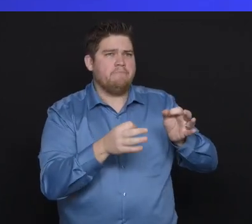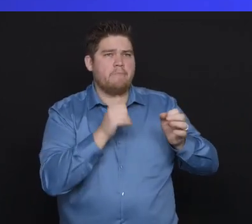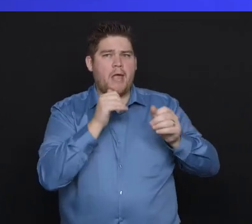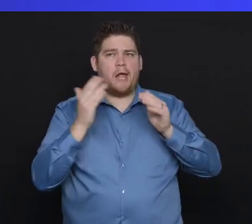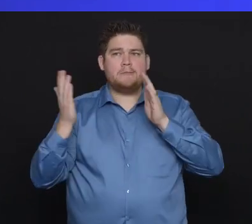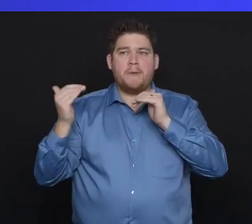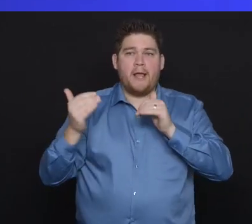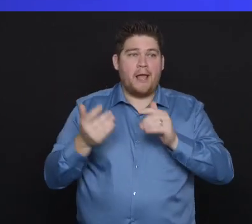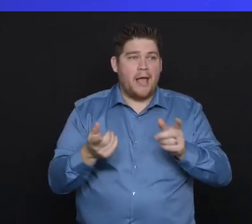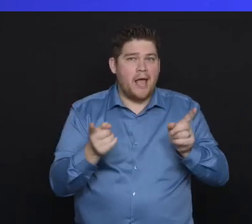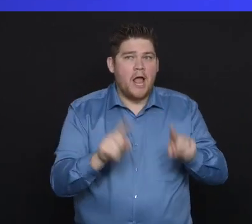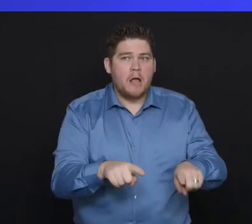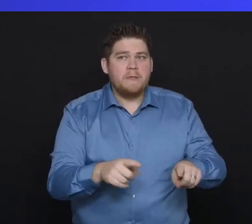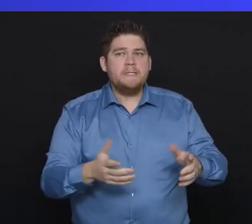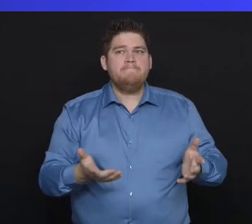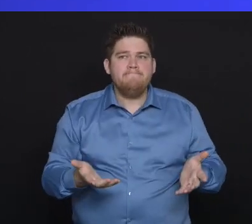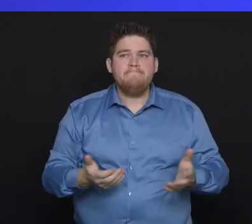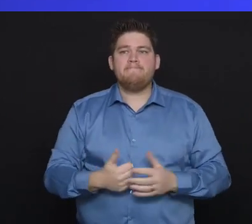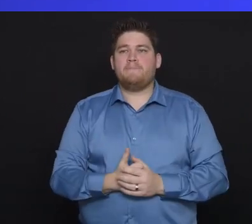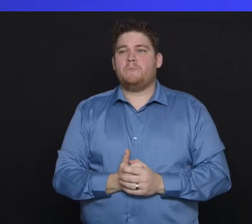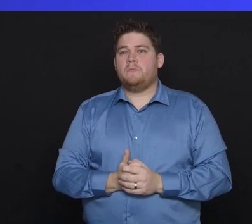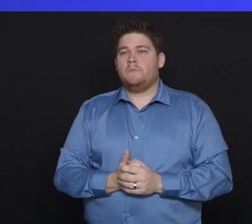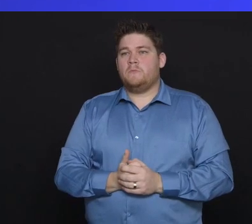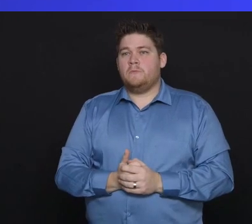situation